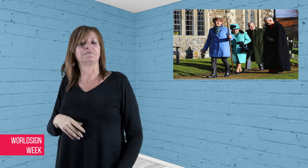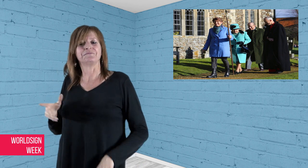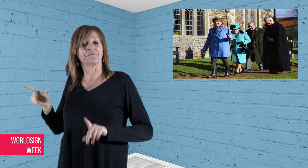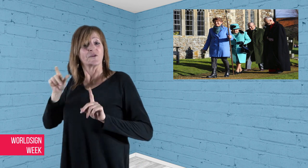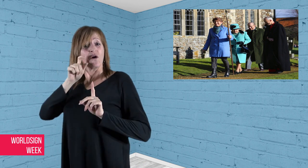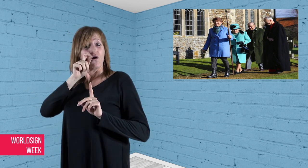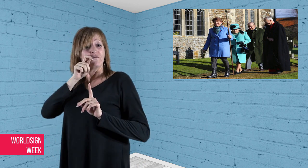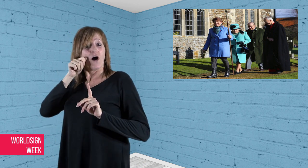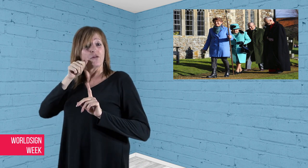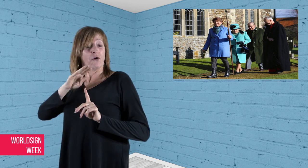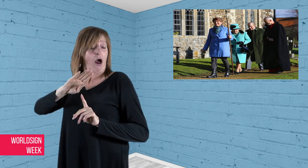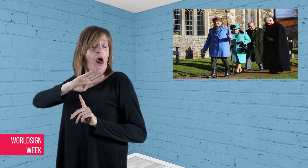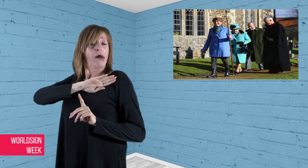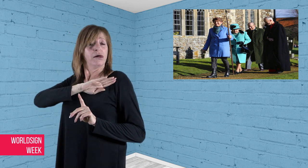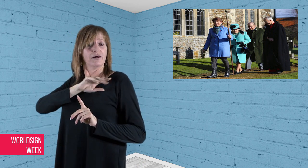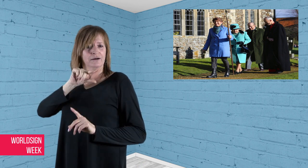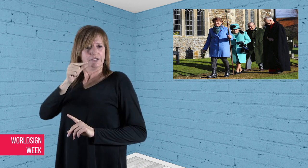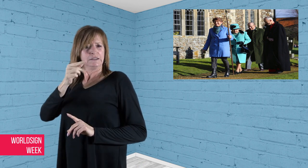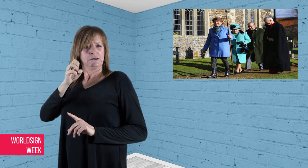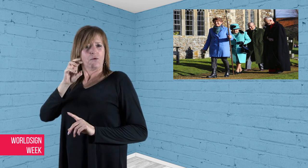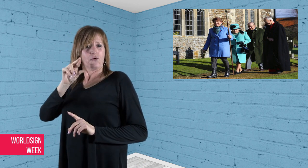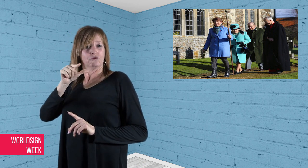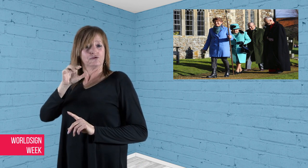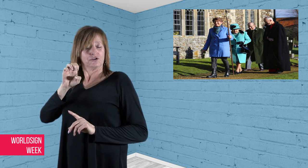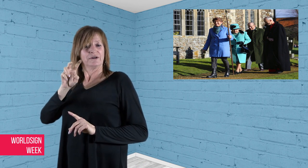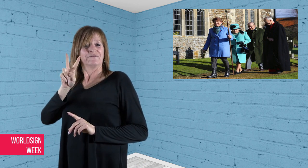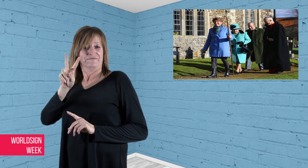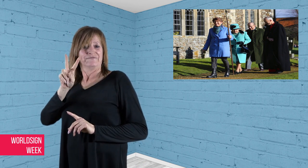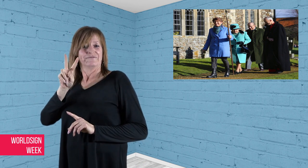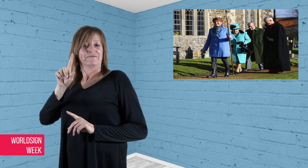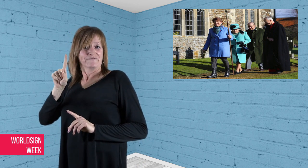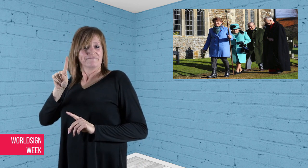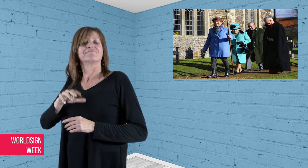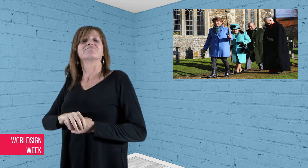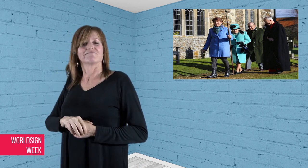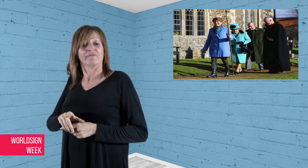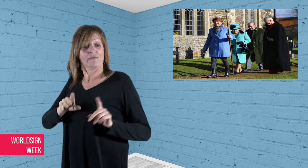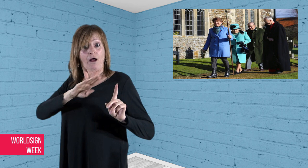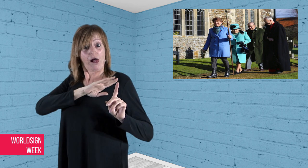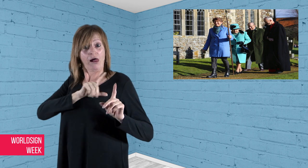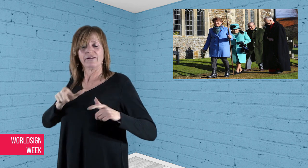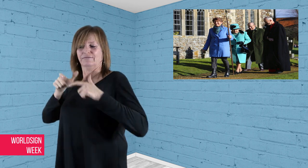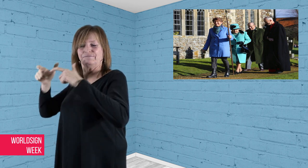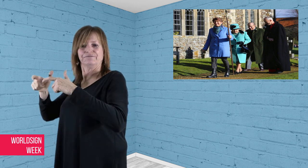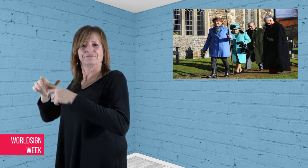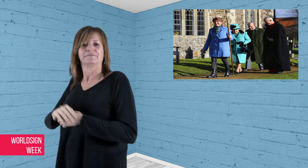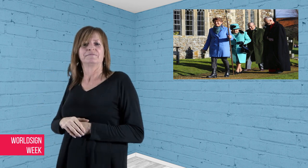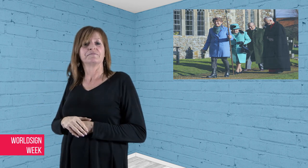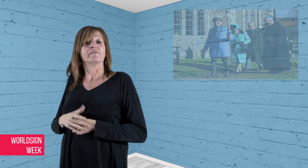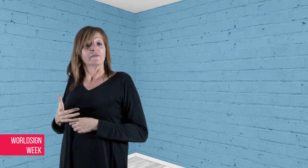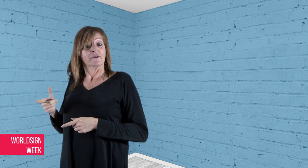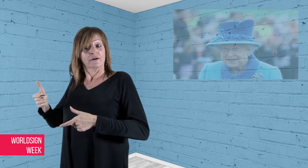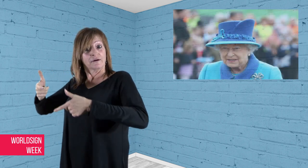By the time she was crowned, democracy was beginning to dominate